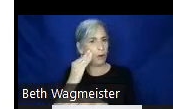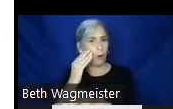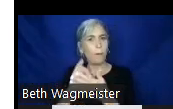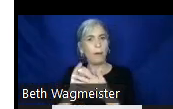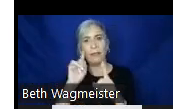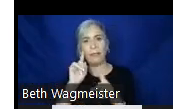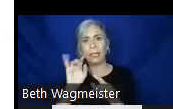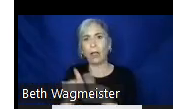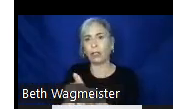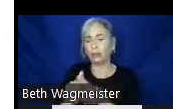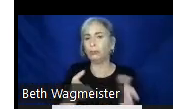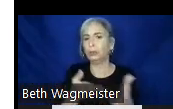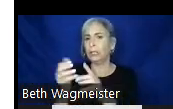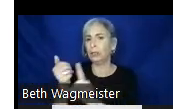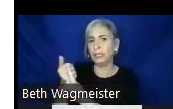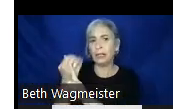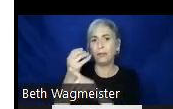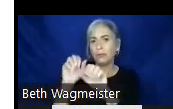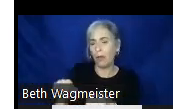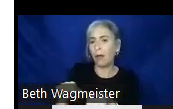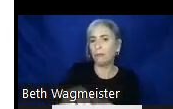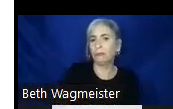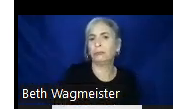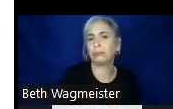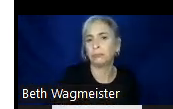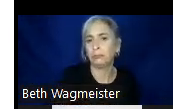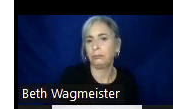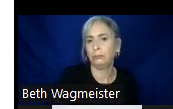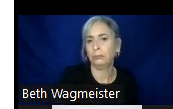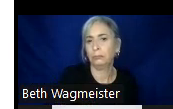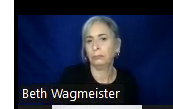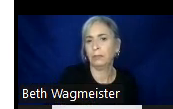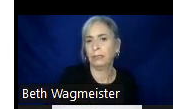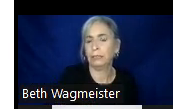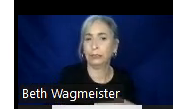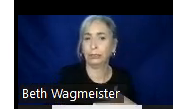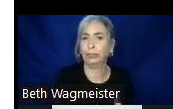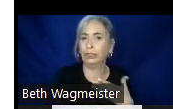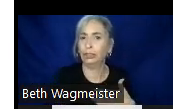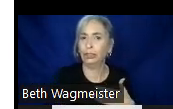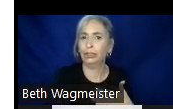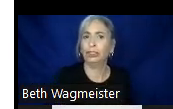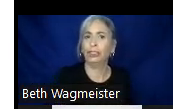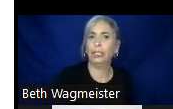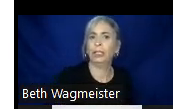present yourself, if you can Sanity if you can please start sharing and also open your camera,